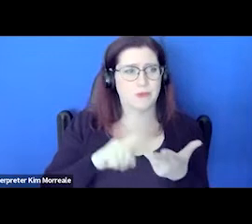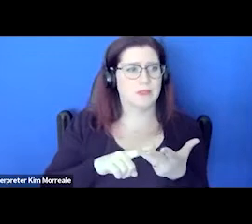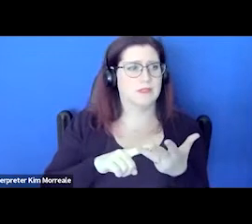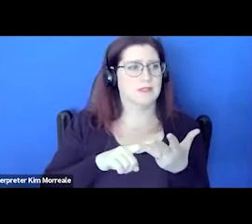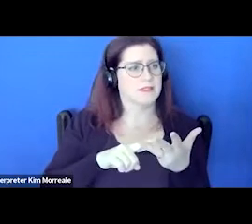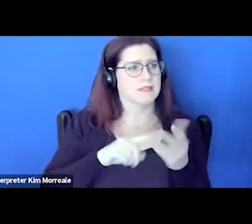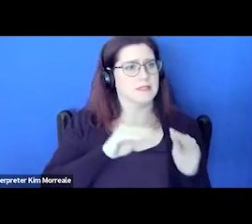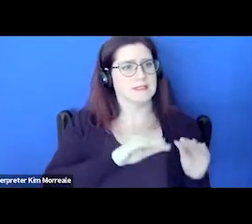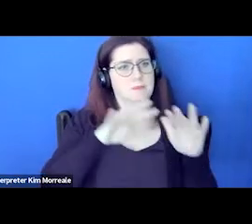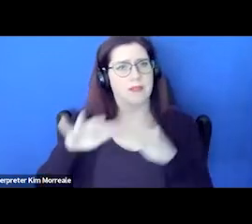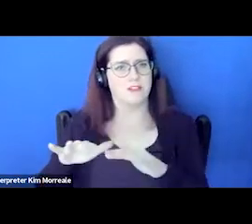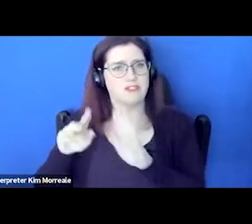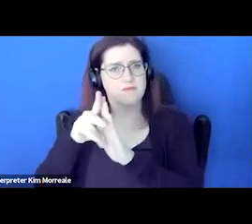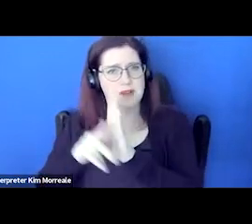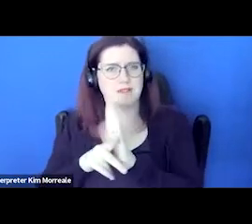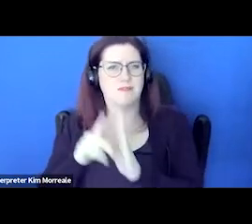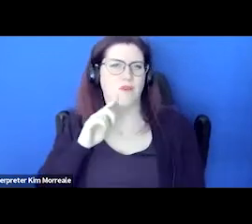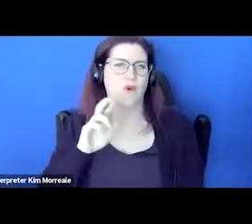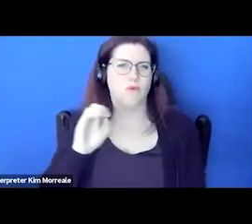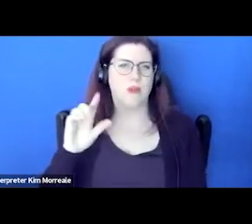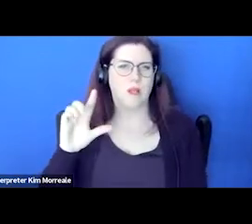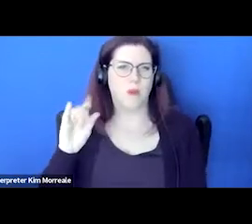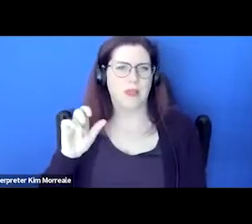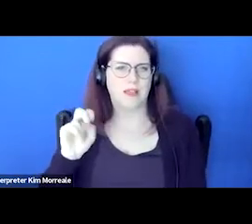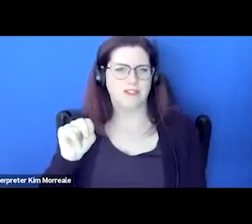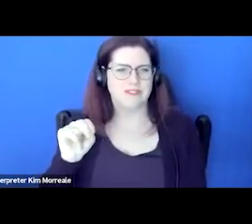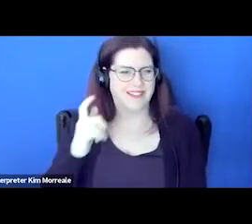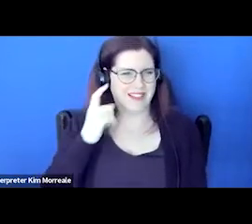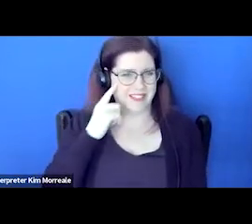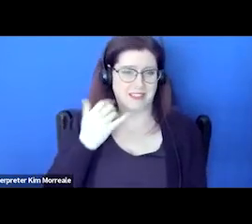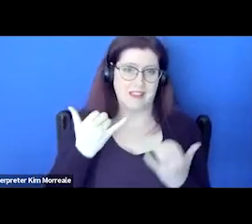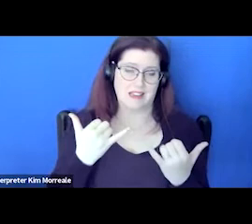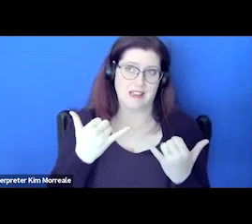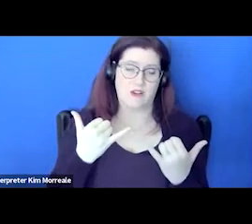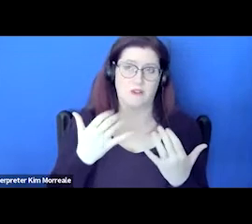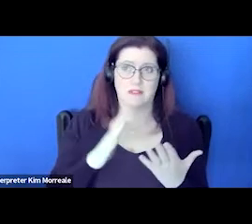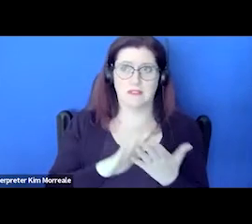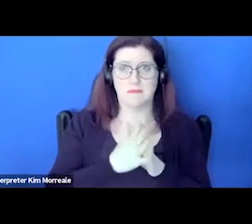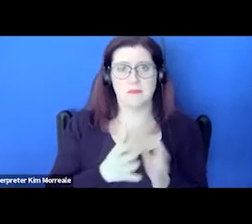more recently relocation. I believe that this is becoming more well known.